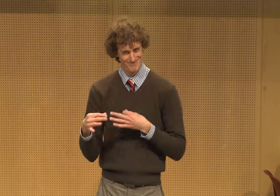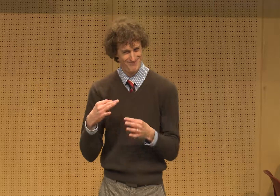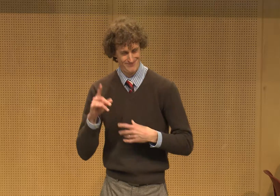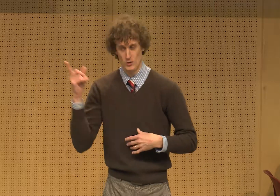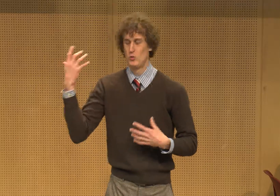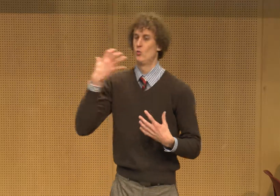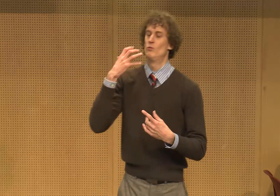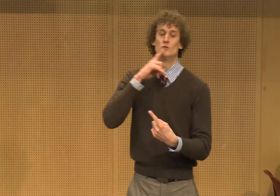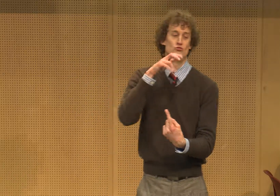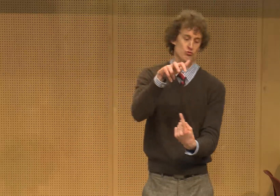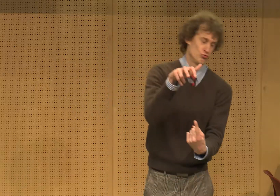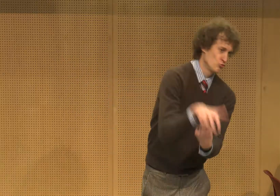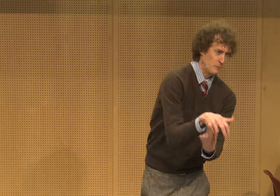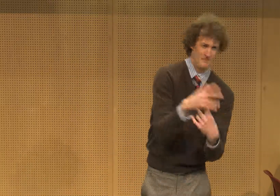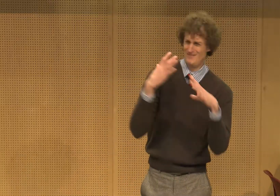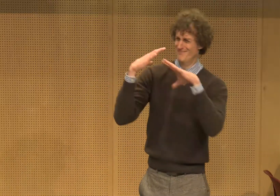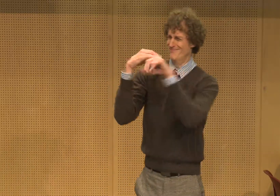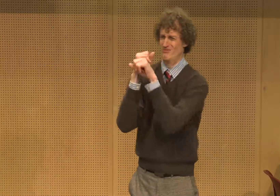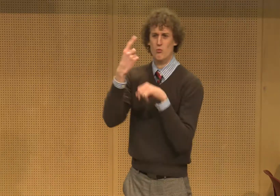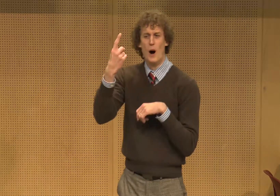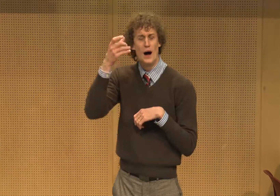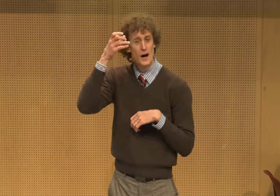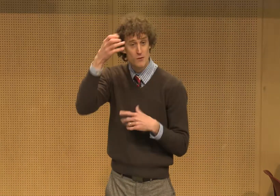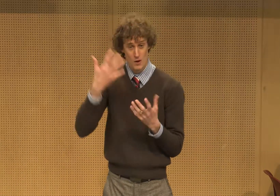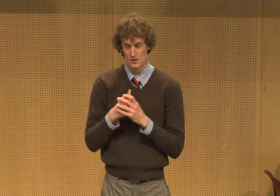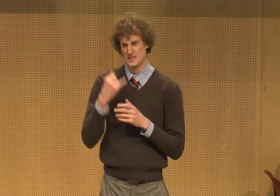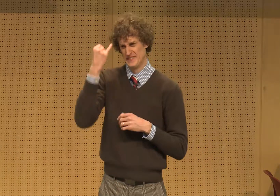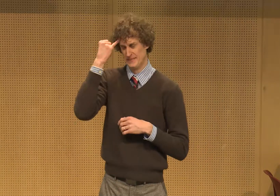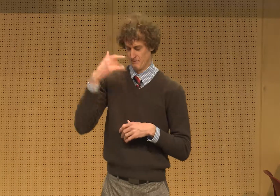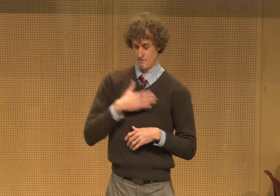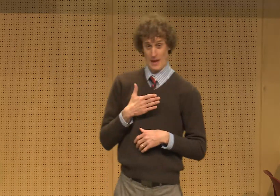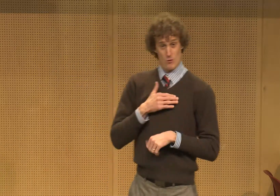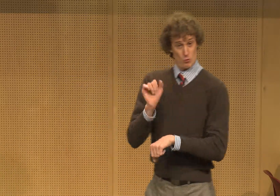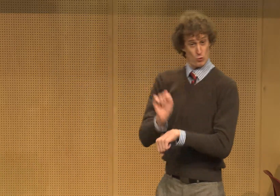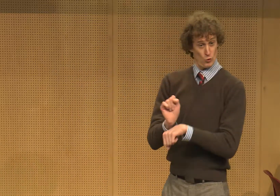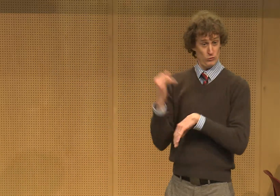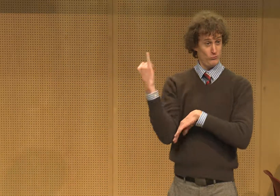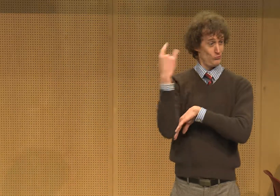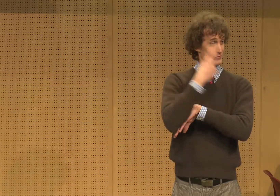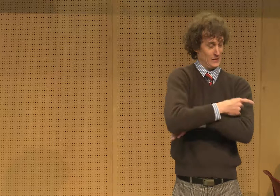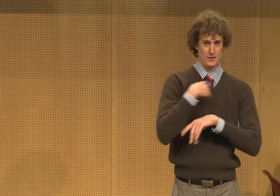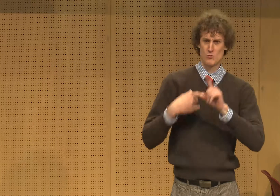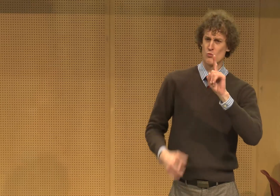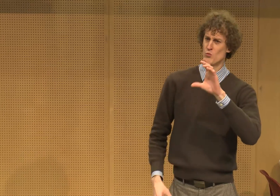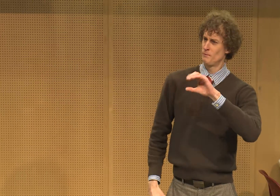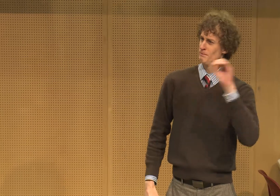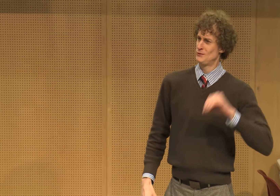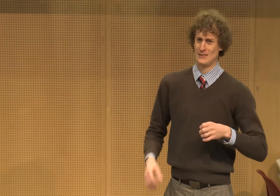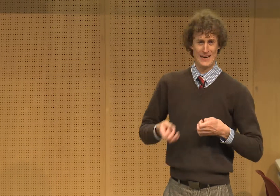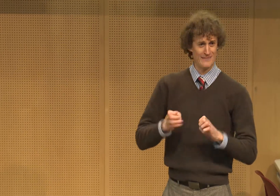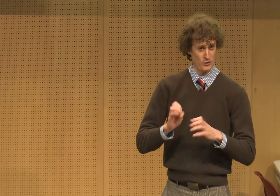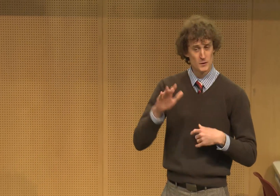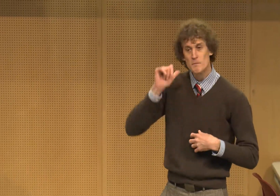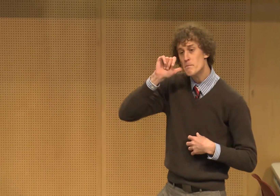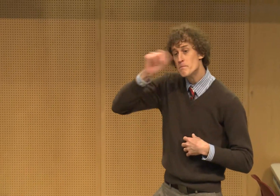When you understand what this is attempting to communicate, it's really wonderful. My work today is 100% effort.